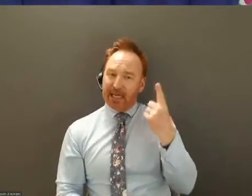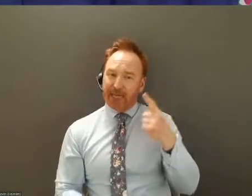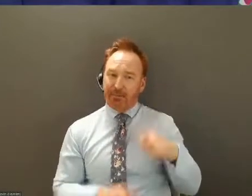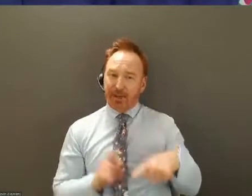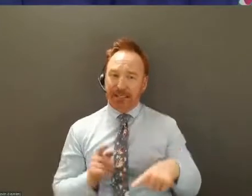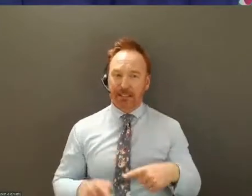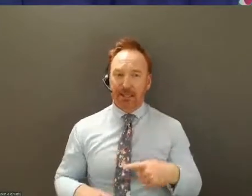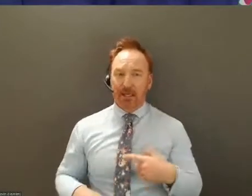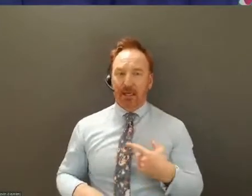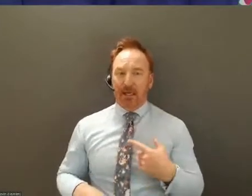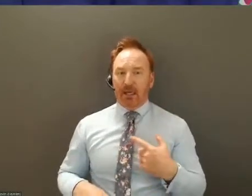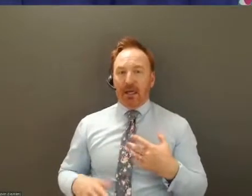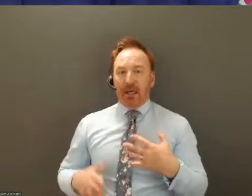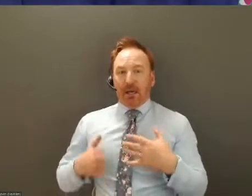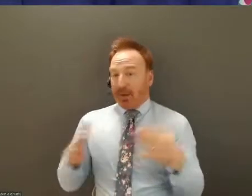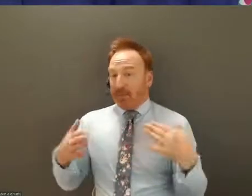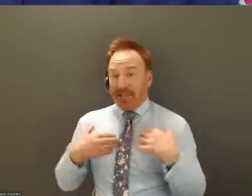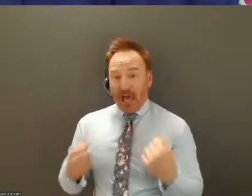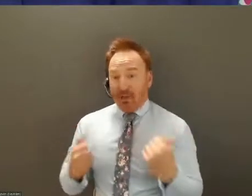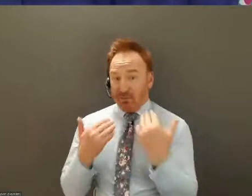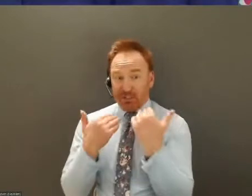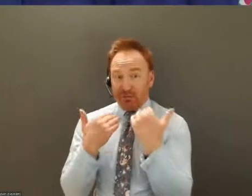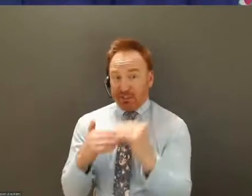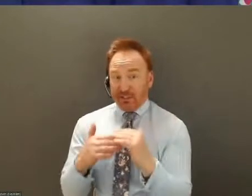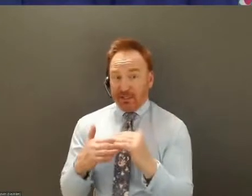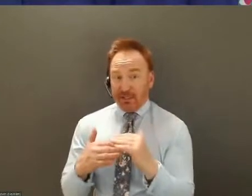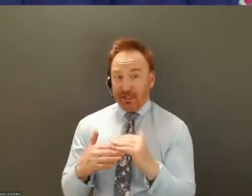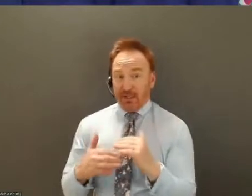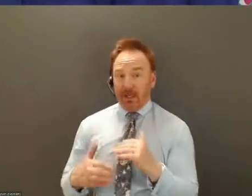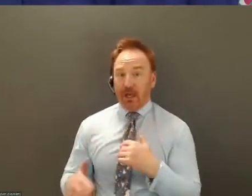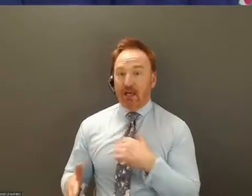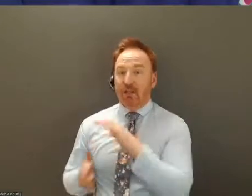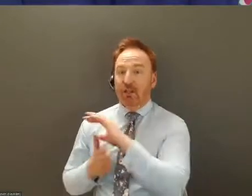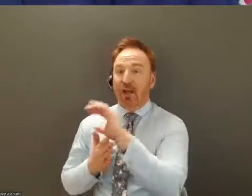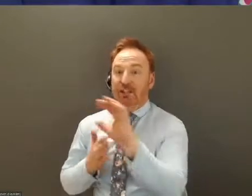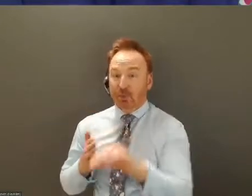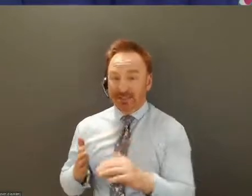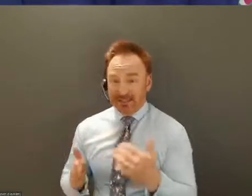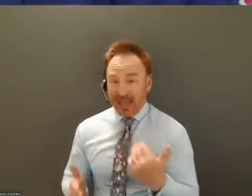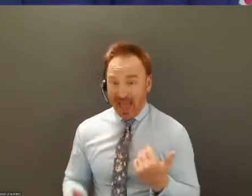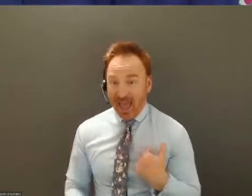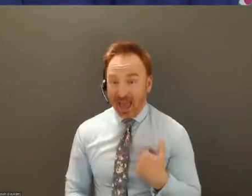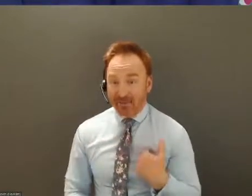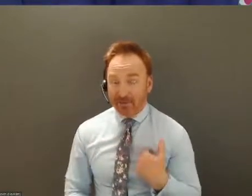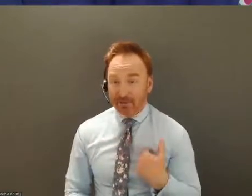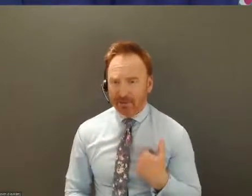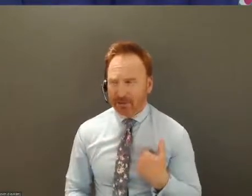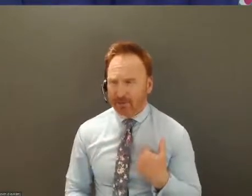responsibility. Pat: Thanks premier silver.